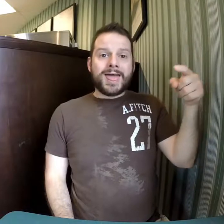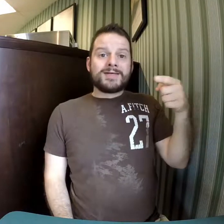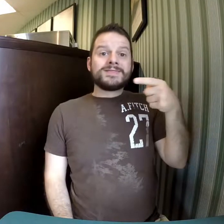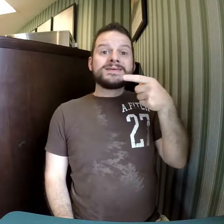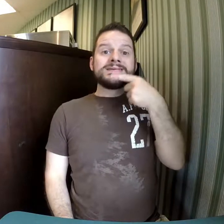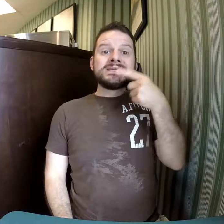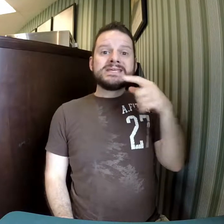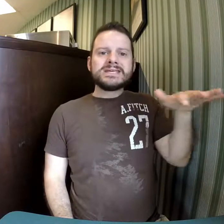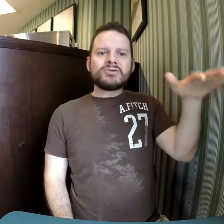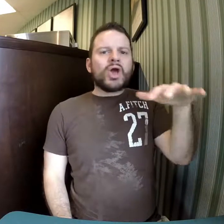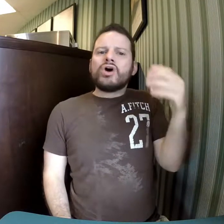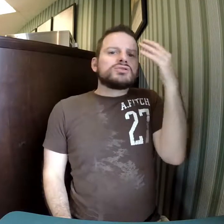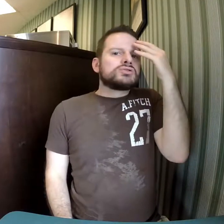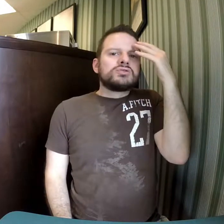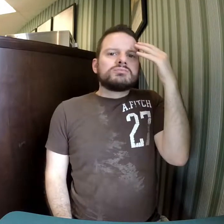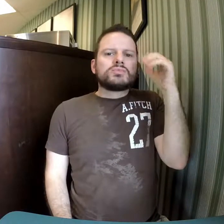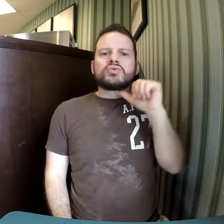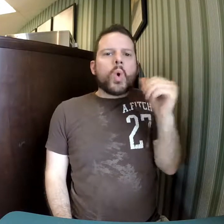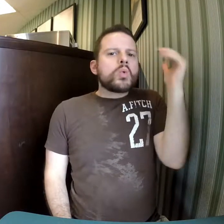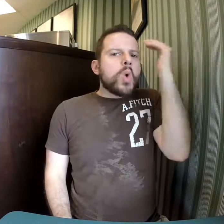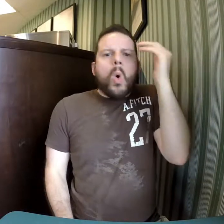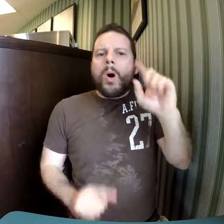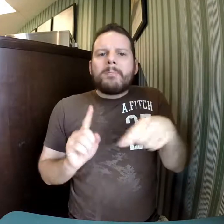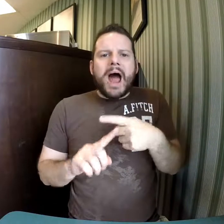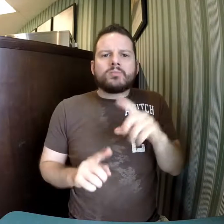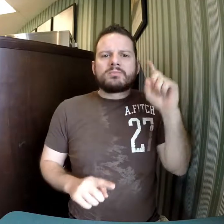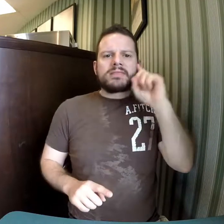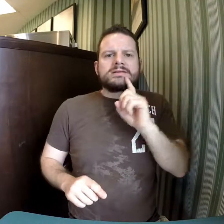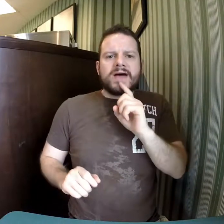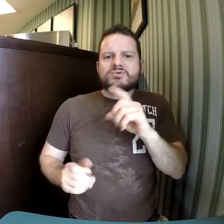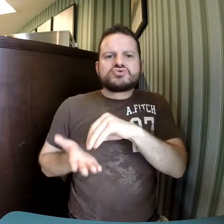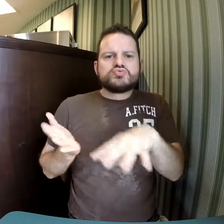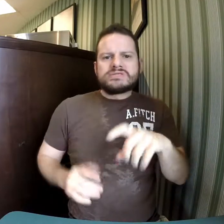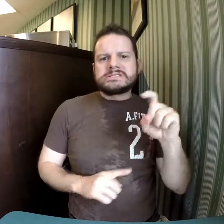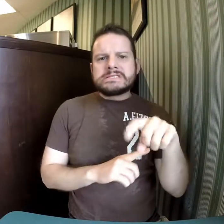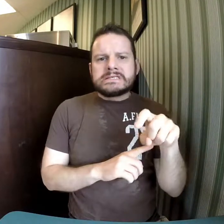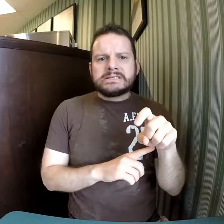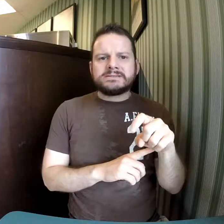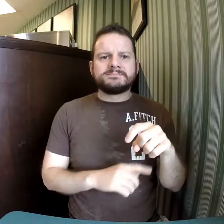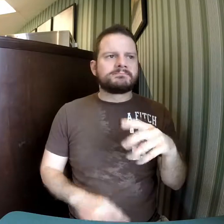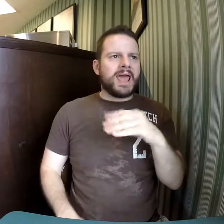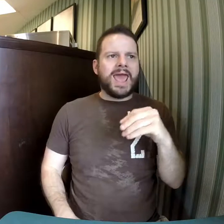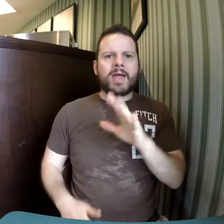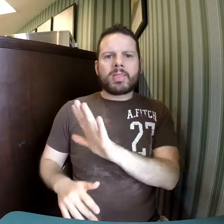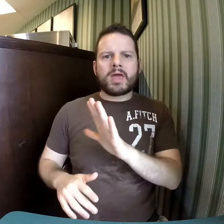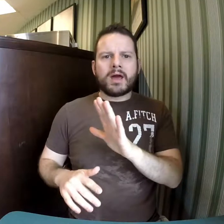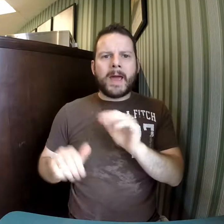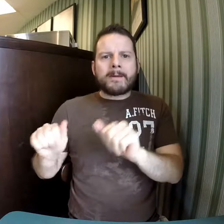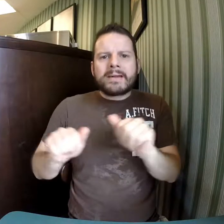these hearing folks do not know about deaf students' needs and abilities.